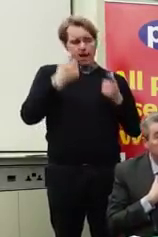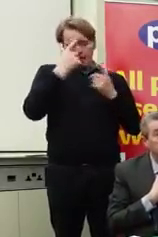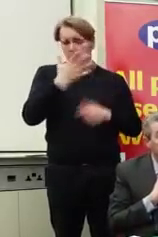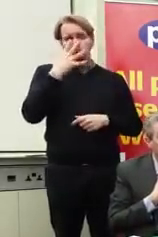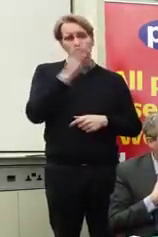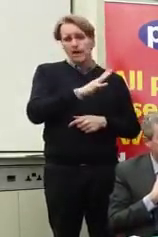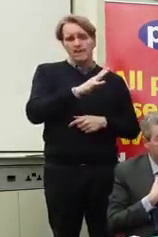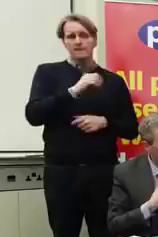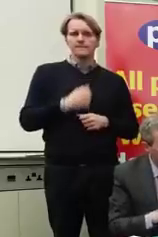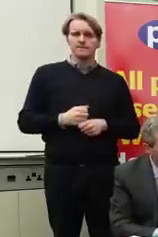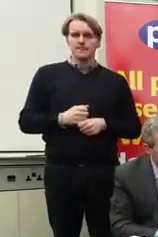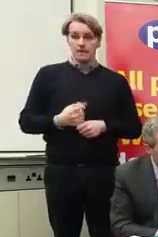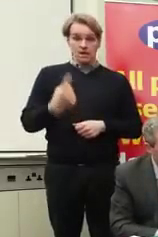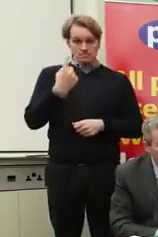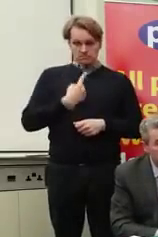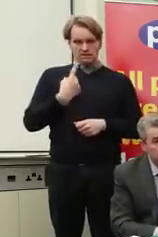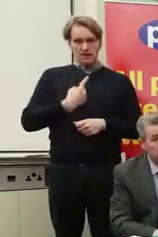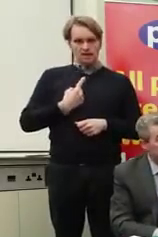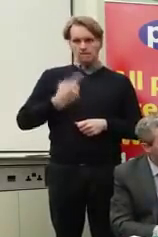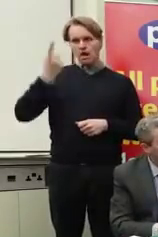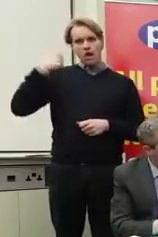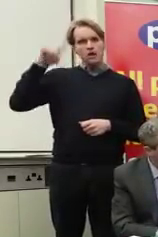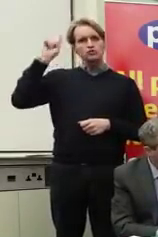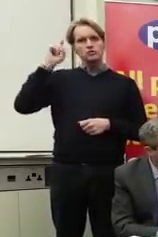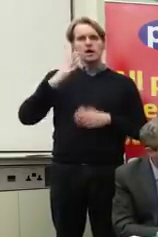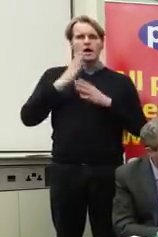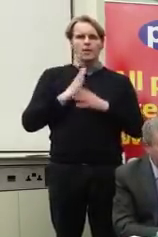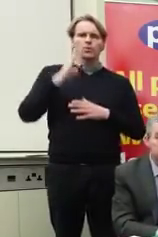I went at the back end of last year to Stockton where we had a rally in